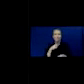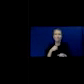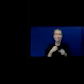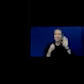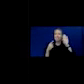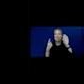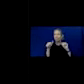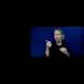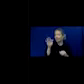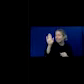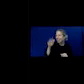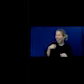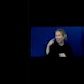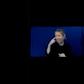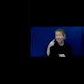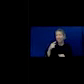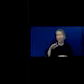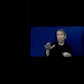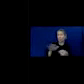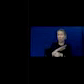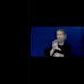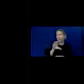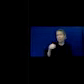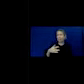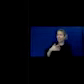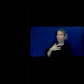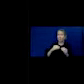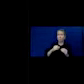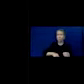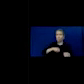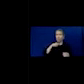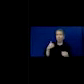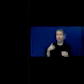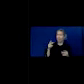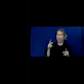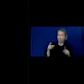is working there with a disability, they are seen as productive members of that business,